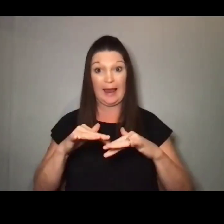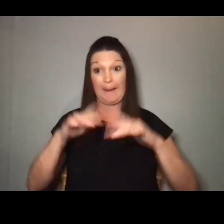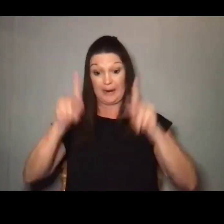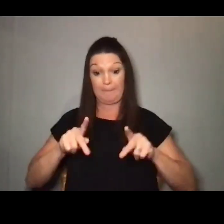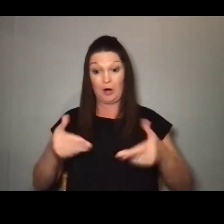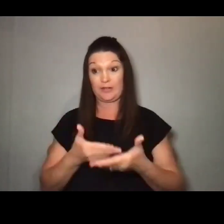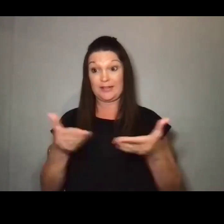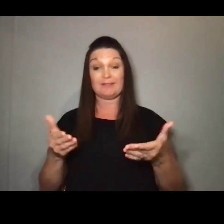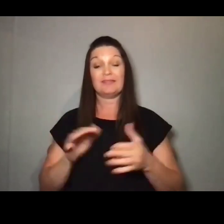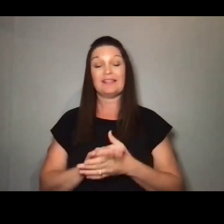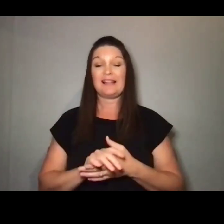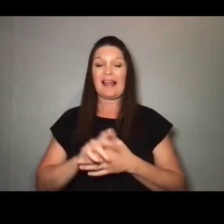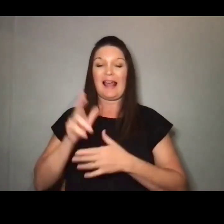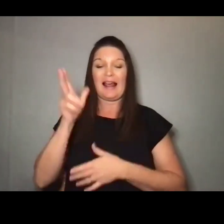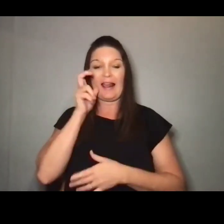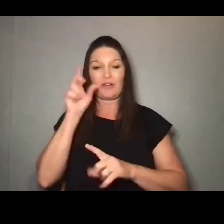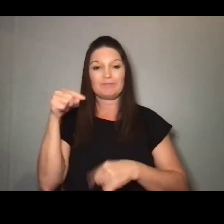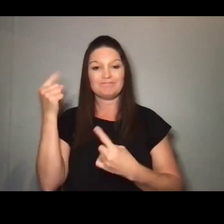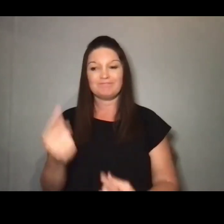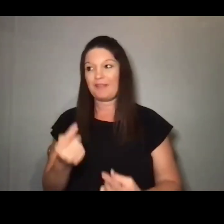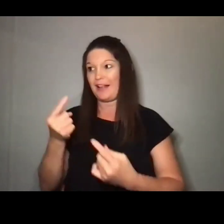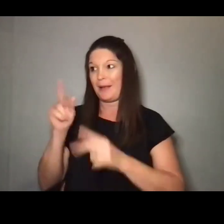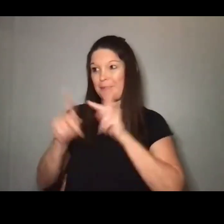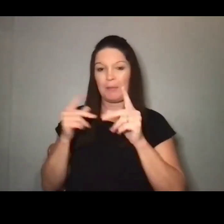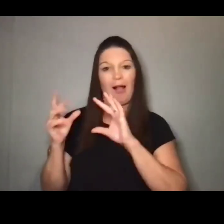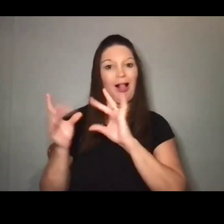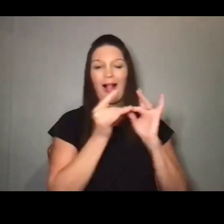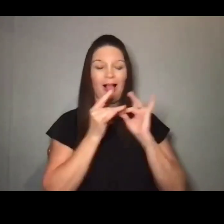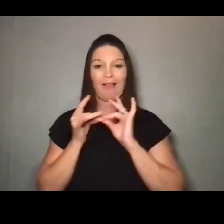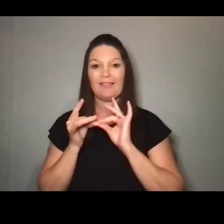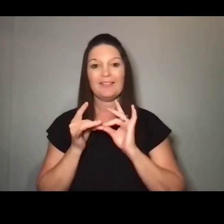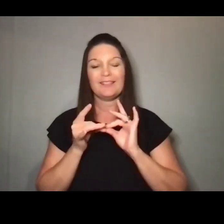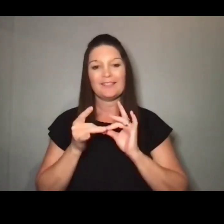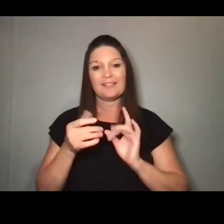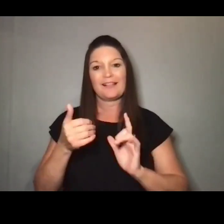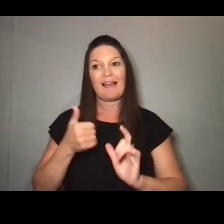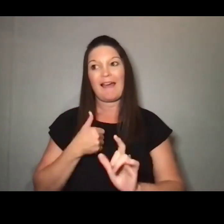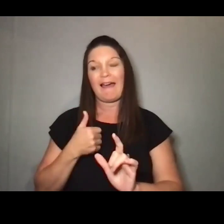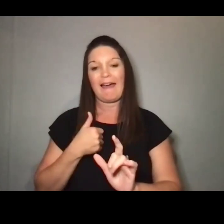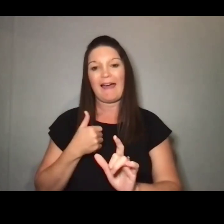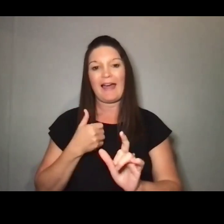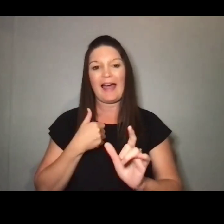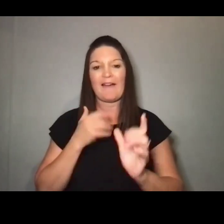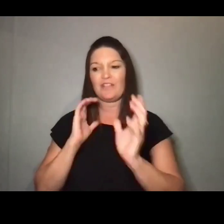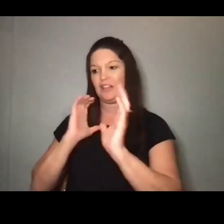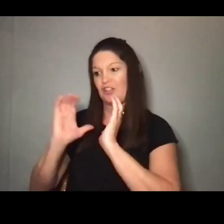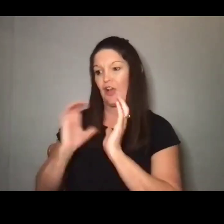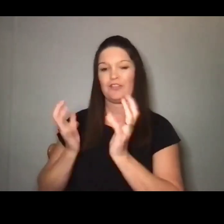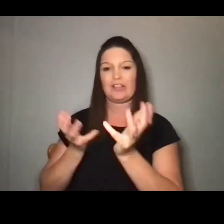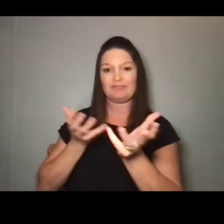having these conversations and really sort of reconceptualizing what we are doing in this harm reduction